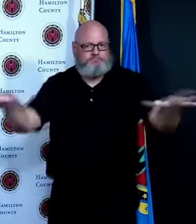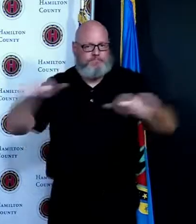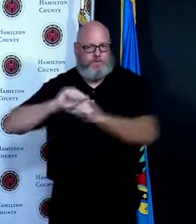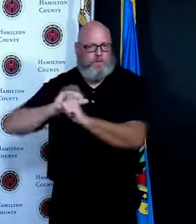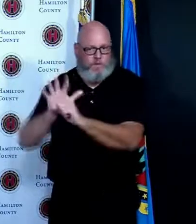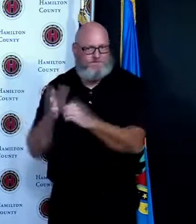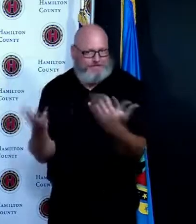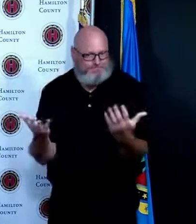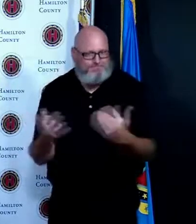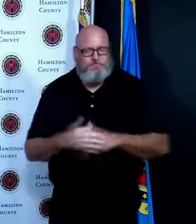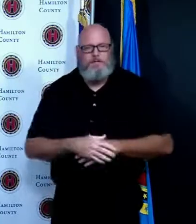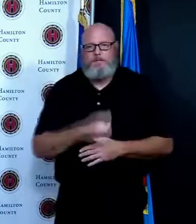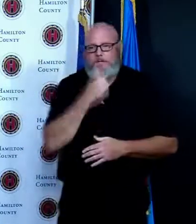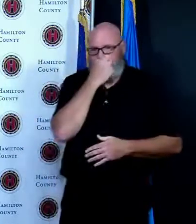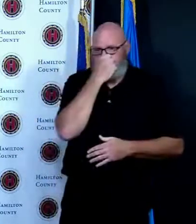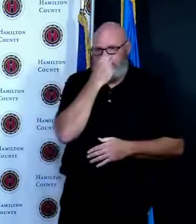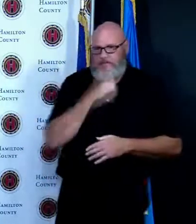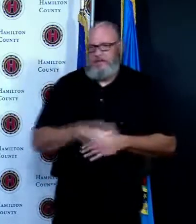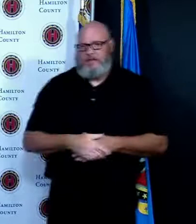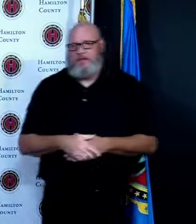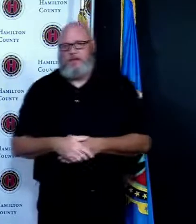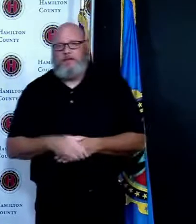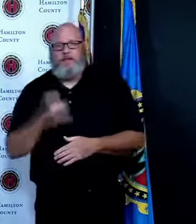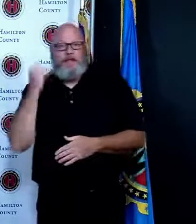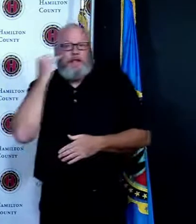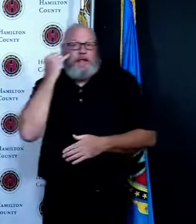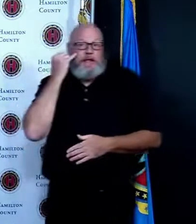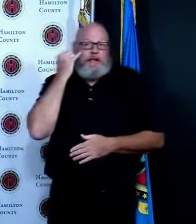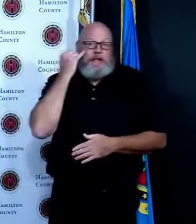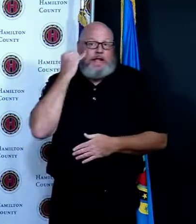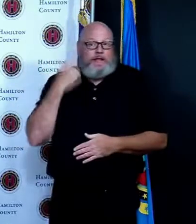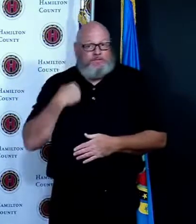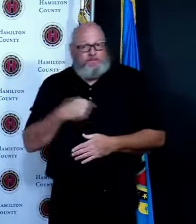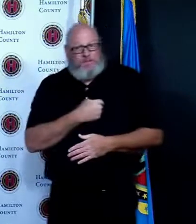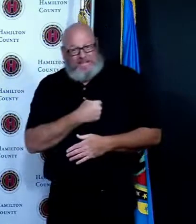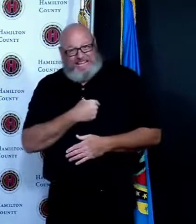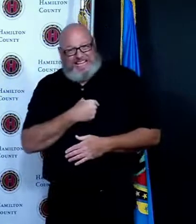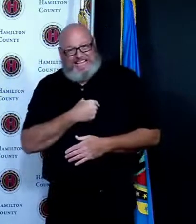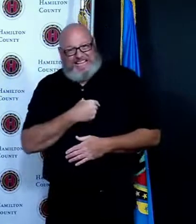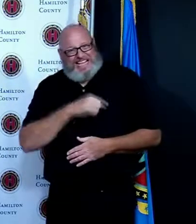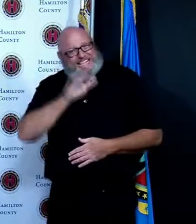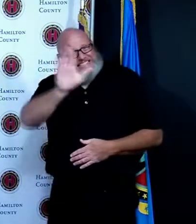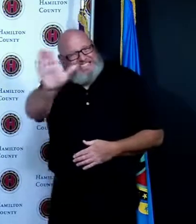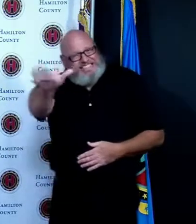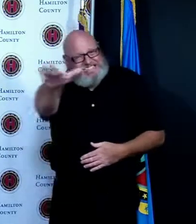we could dramatically change the trajectory of the next several months if we don't